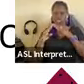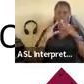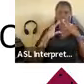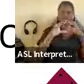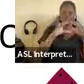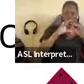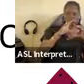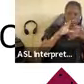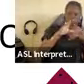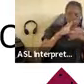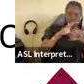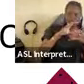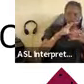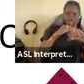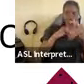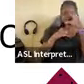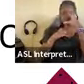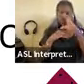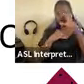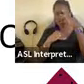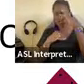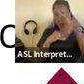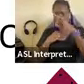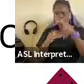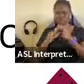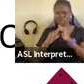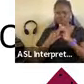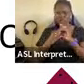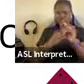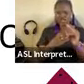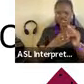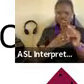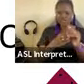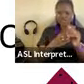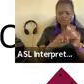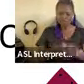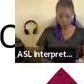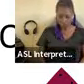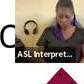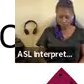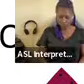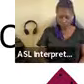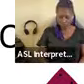seeking direction from the community will be an ongoing part of our work. And that's it for our presentation.